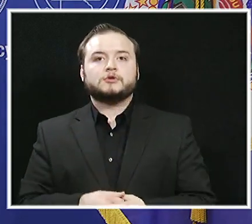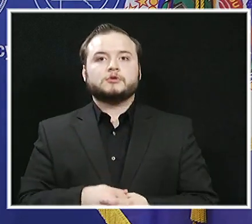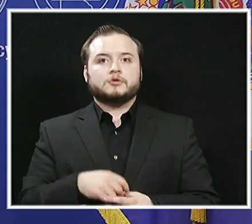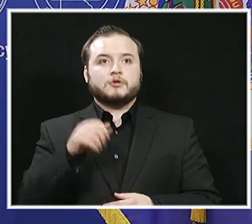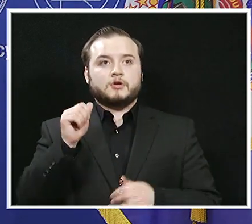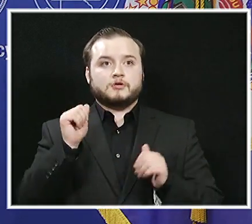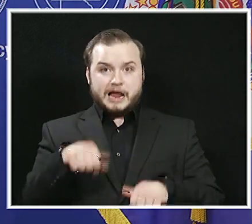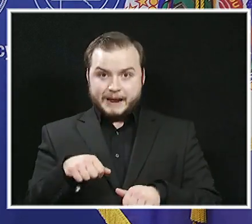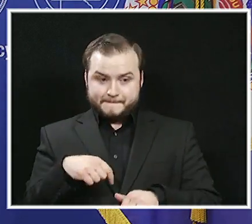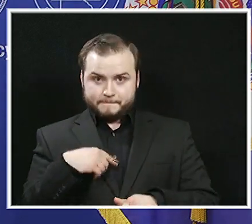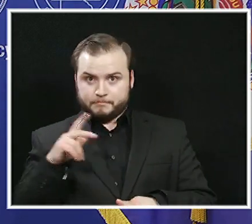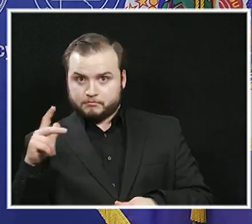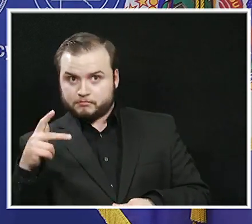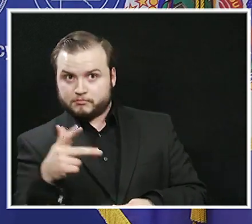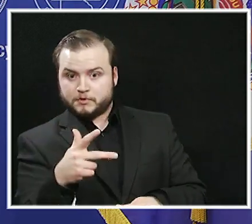retail business or stores that sells, rents, or